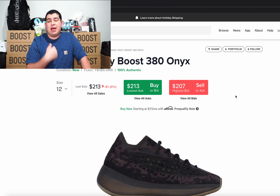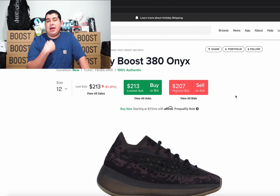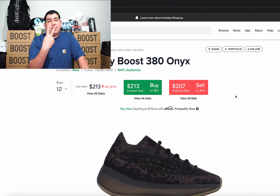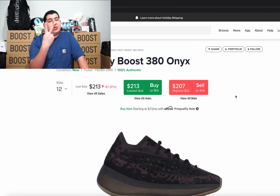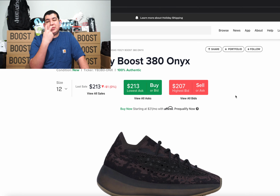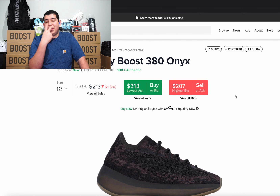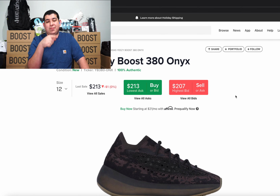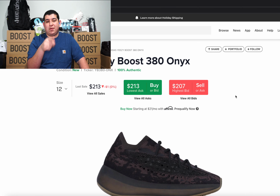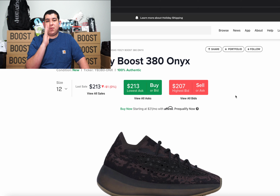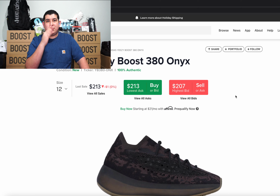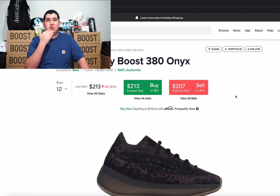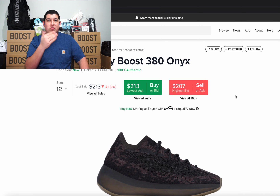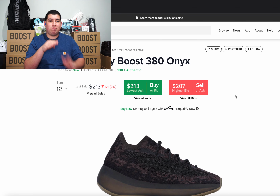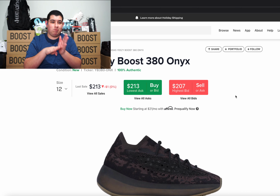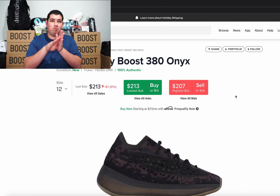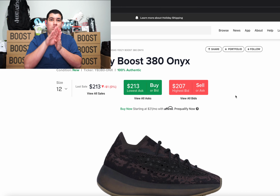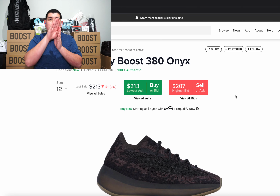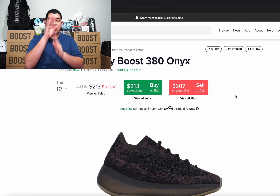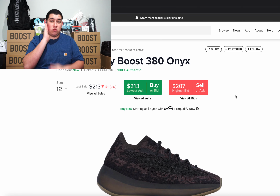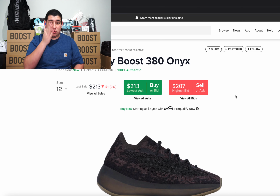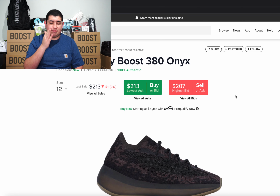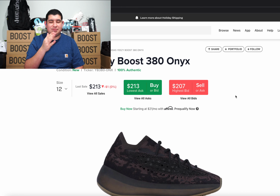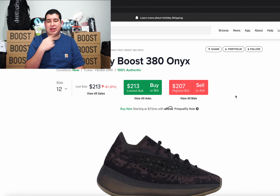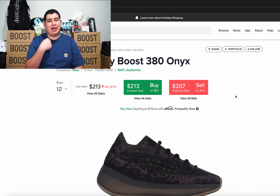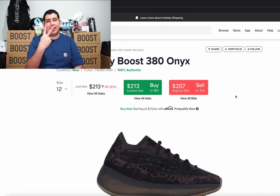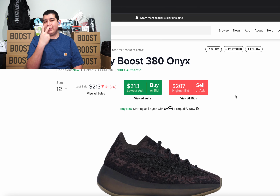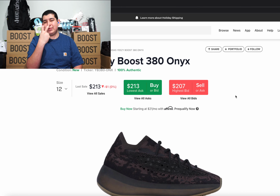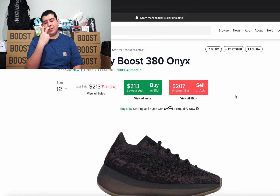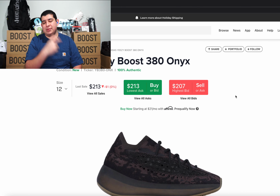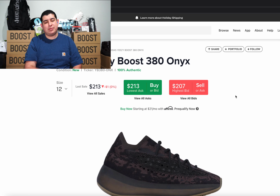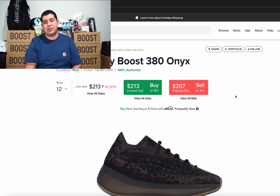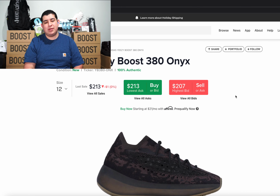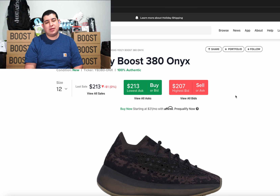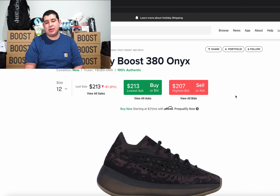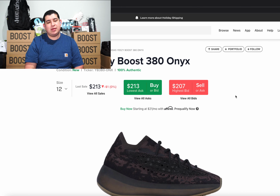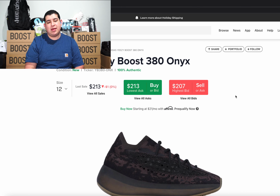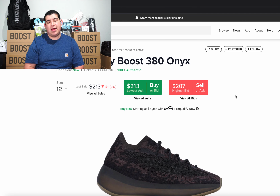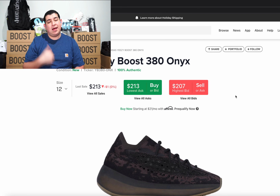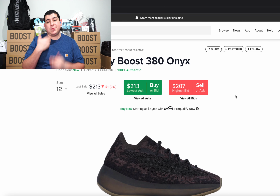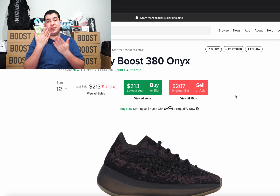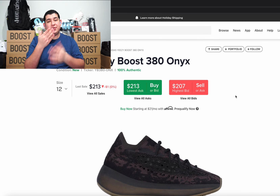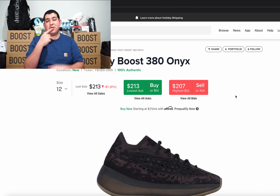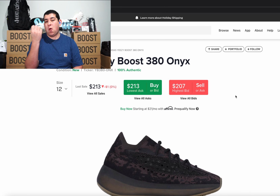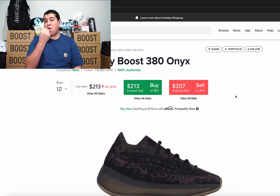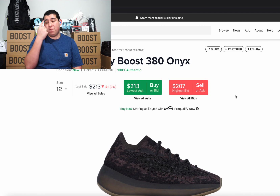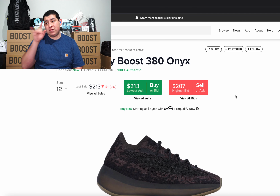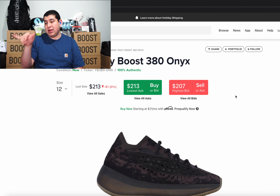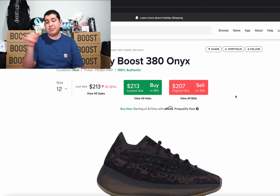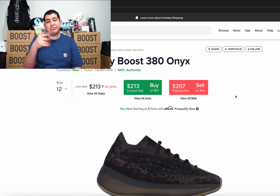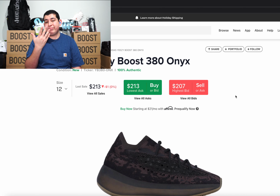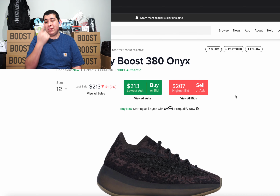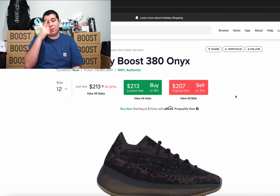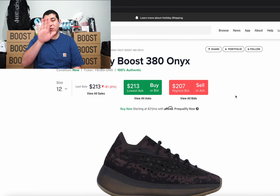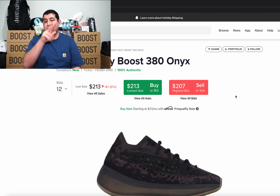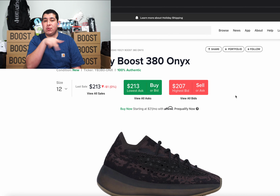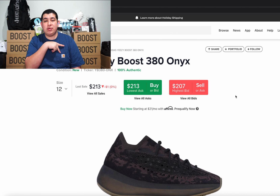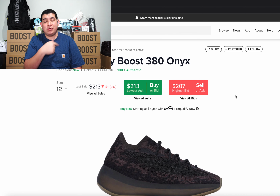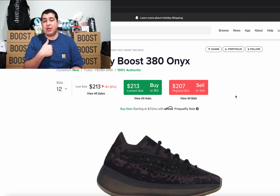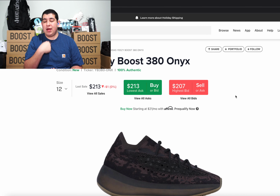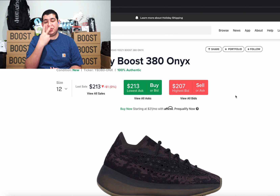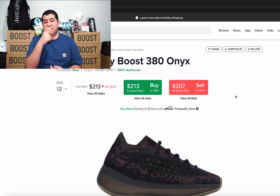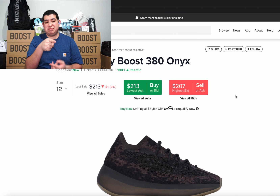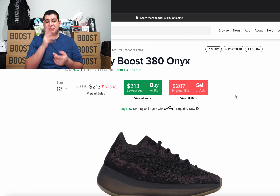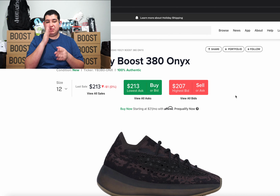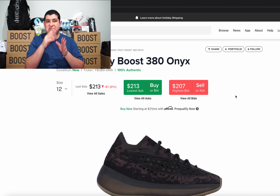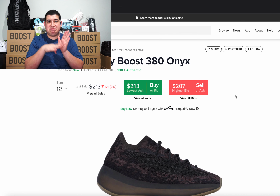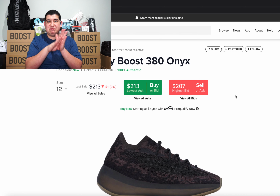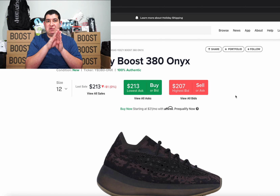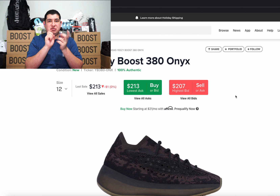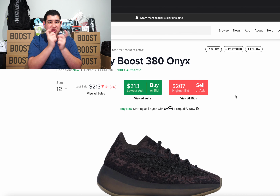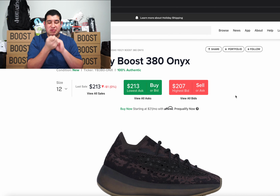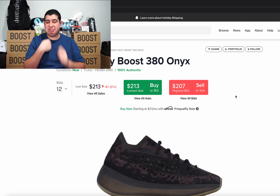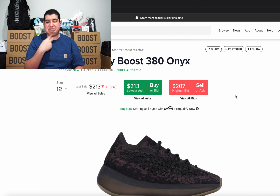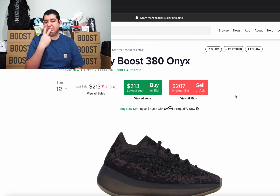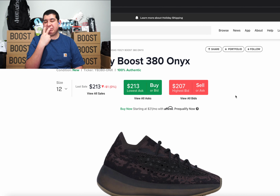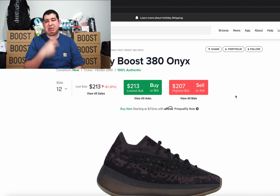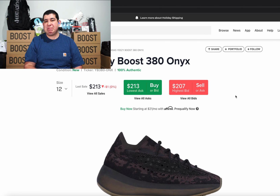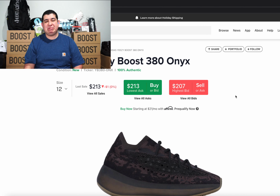I doubt that the price of resell will going up. As I said earlier, I suggest you to hold them or keep it as personal.